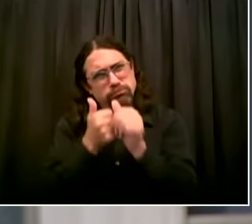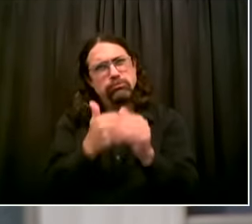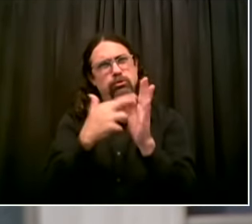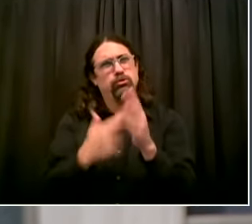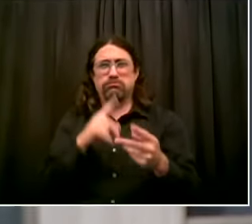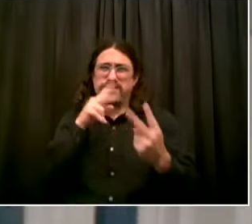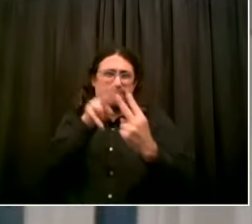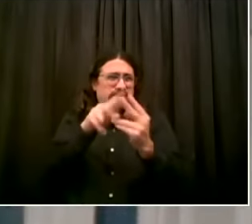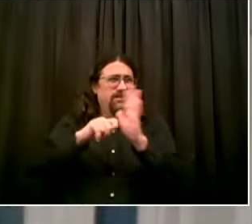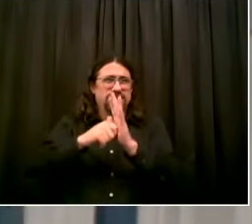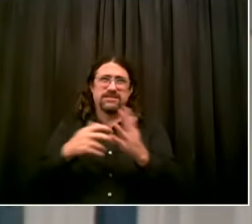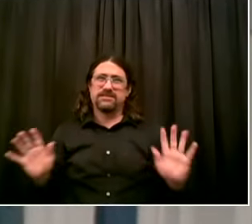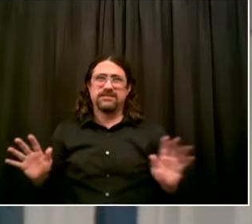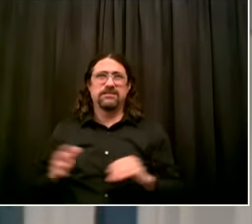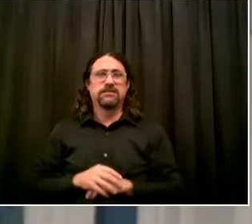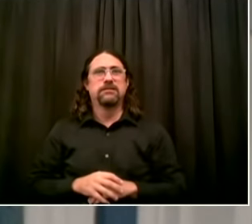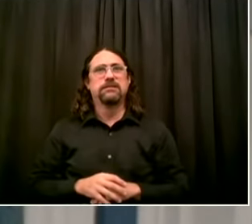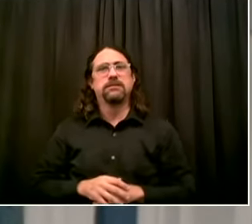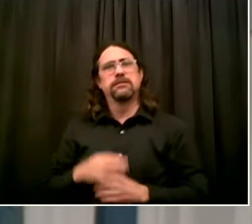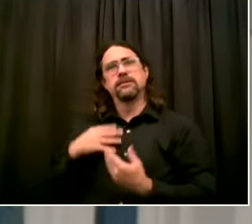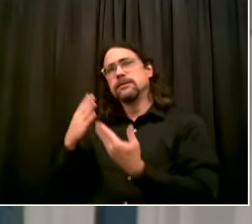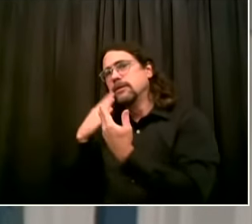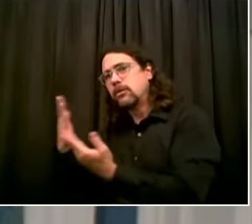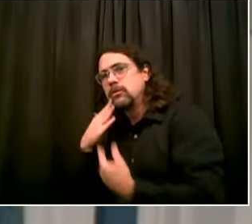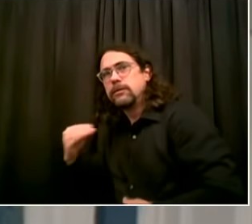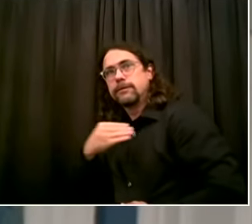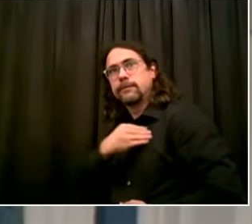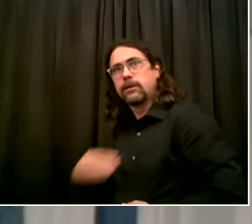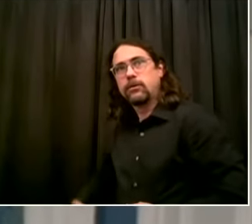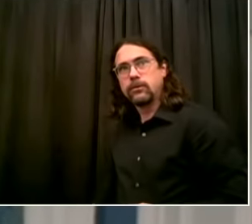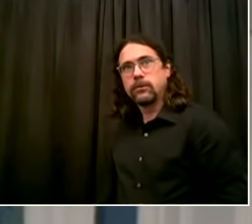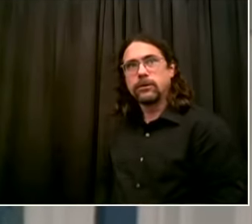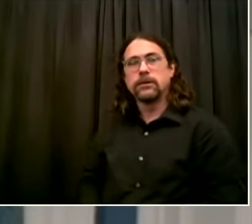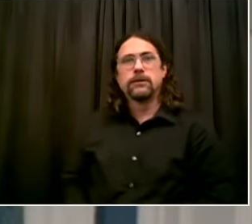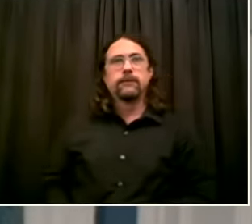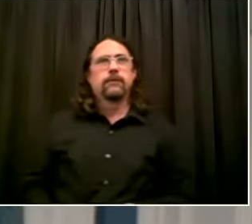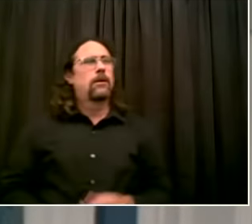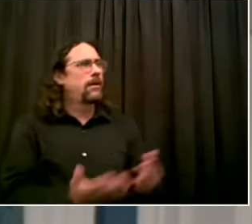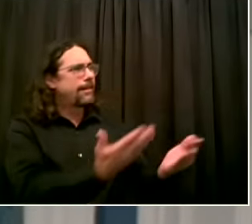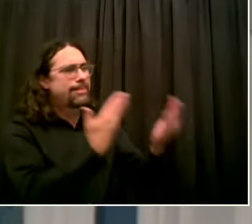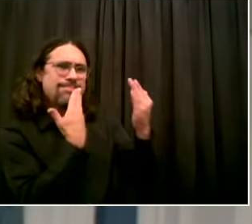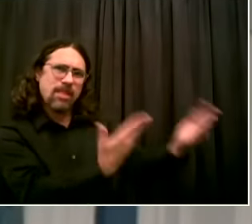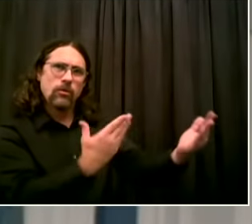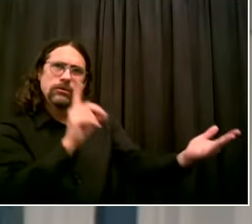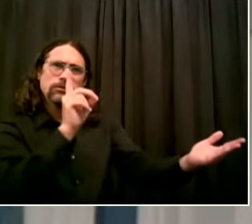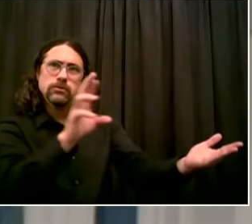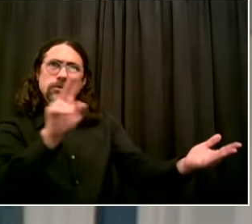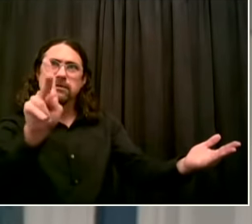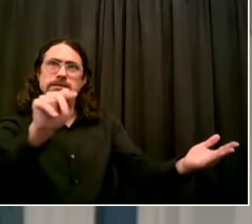ORT ORTHODOX COMMUINTIES AND ADDING CAPACY IT AT THREE OF OUR HEALTH IN HOSPITALS